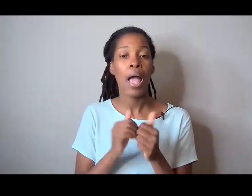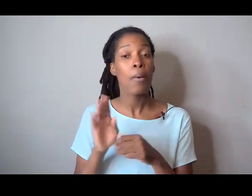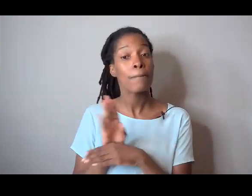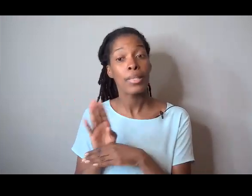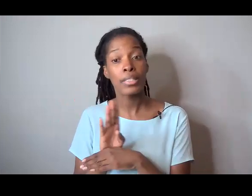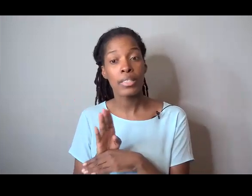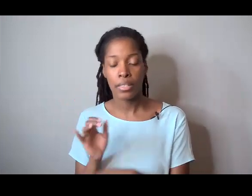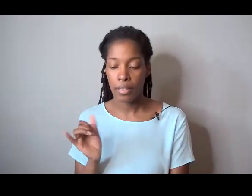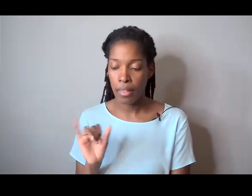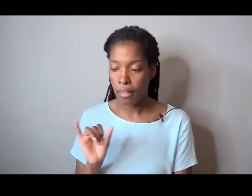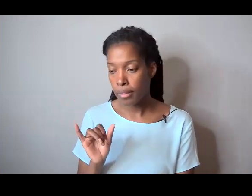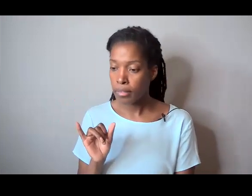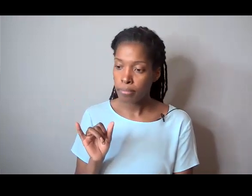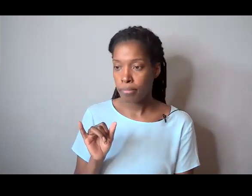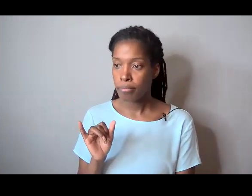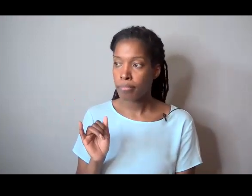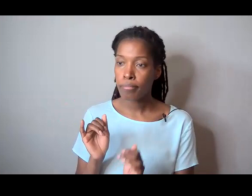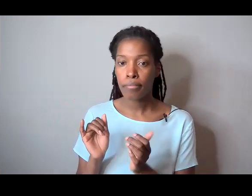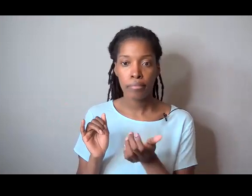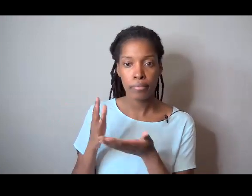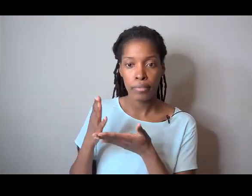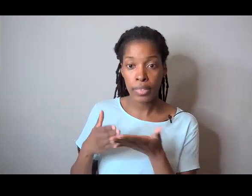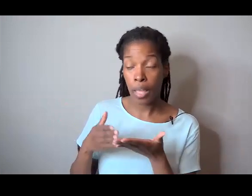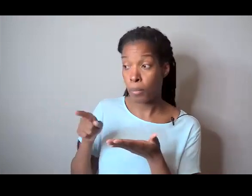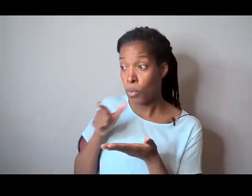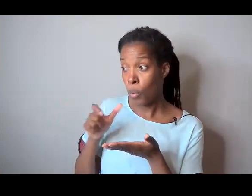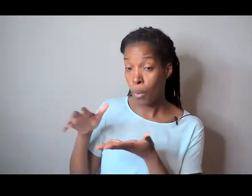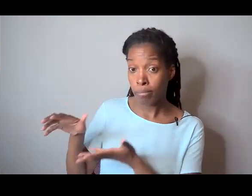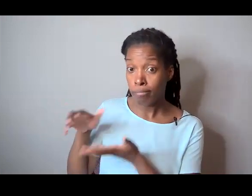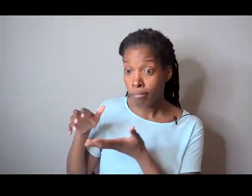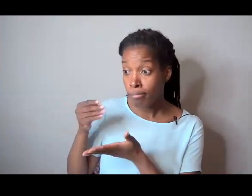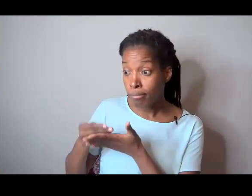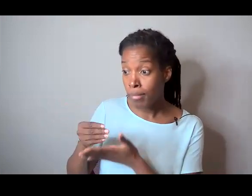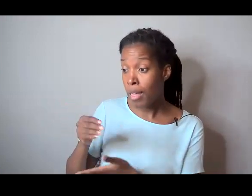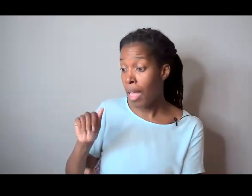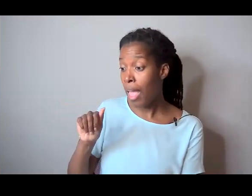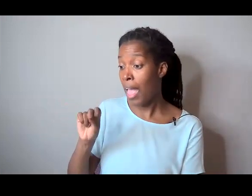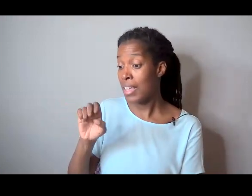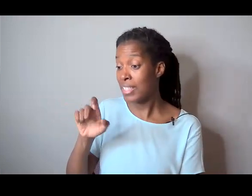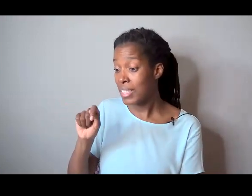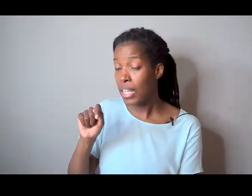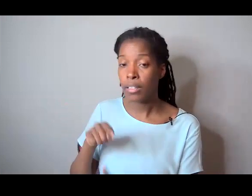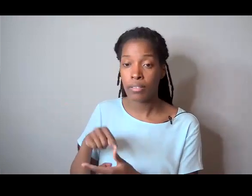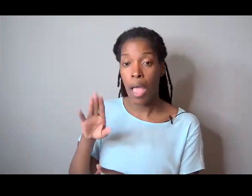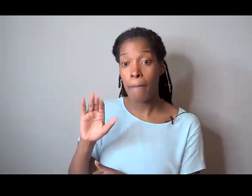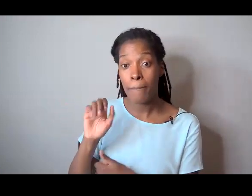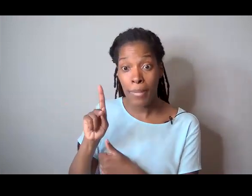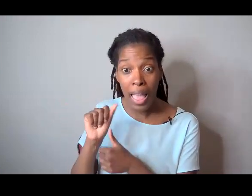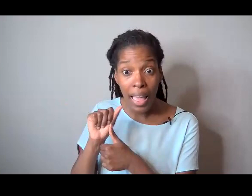assets like bank accounts and equipment can be excluded